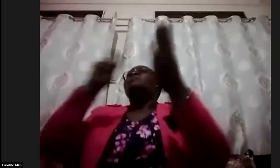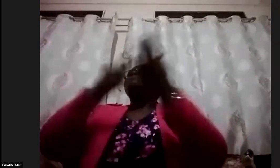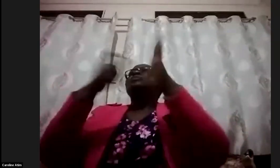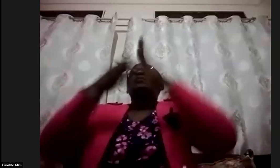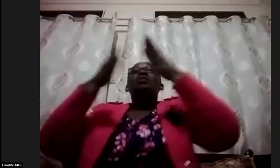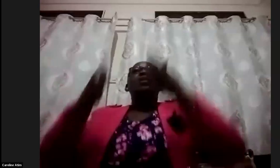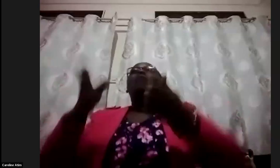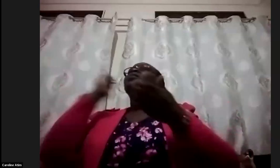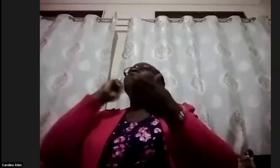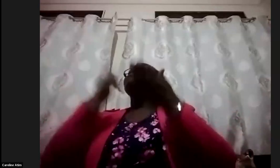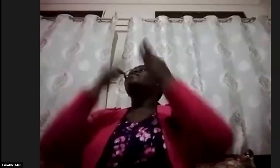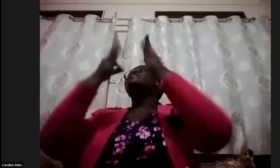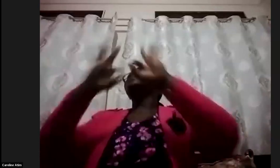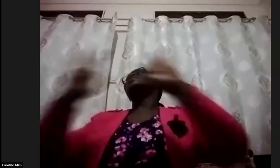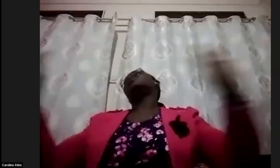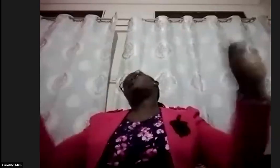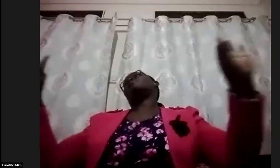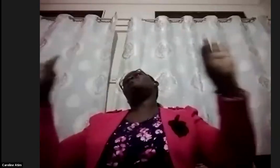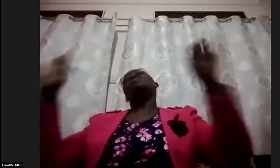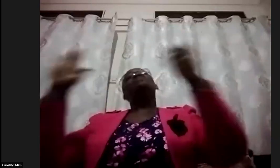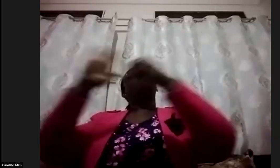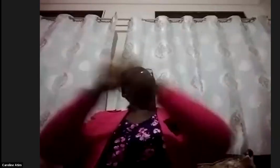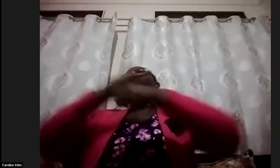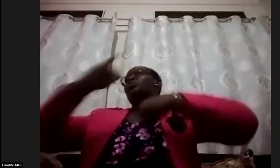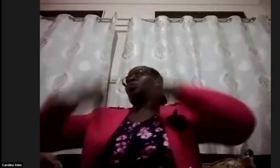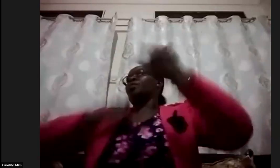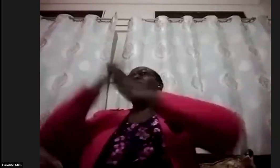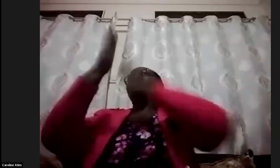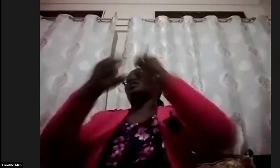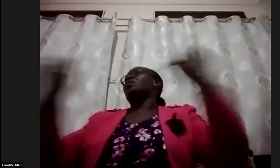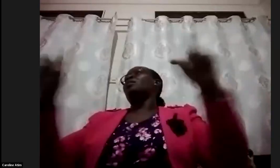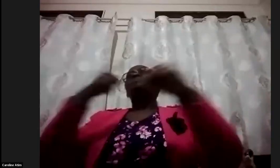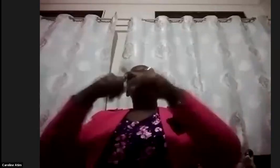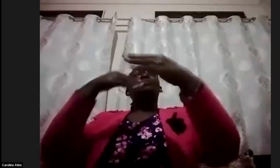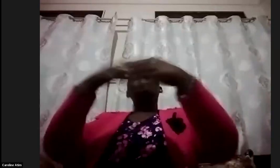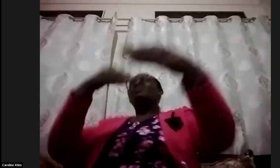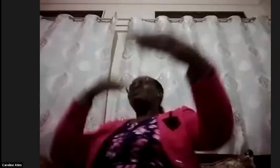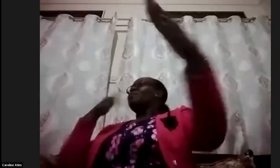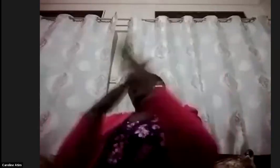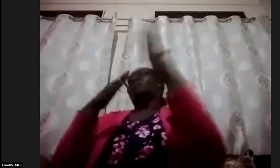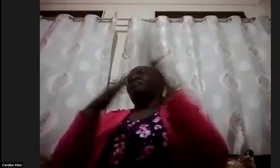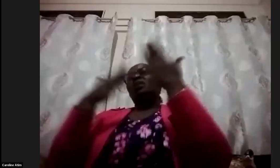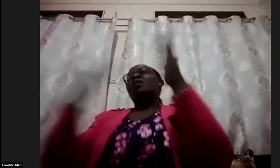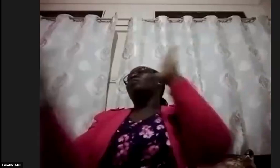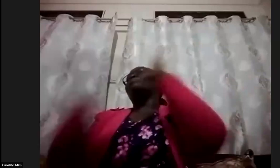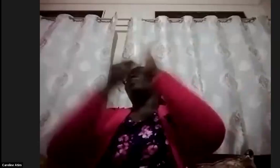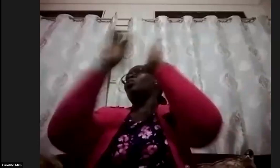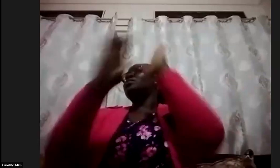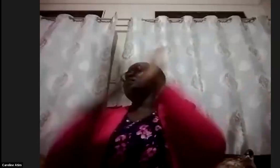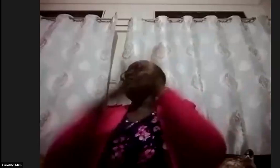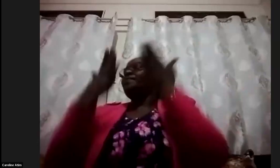right to sign language and the freedom to enjoy sign language. But before it was a very big barrier and we never had it in